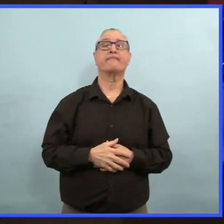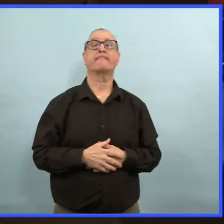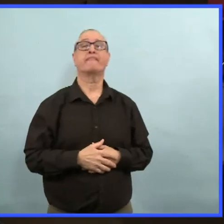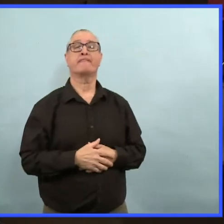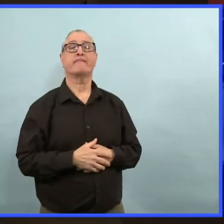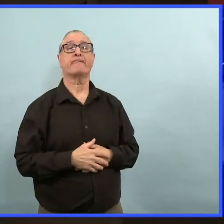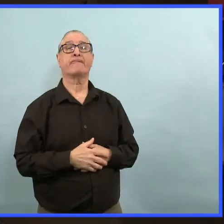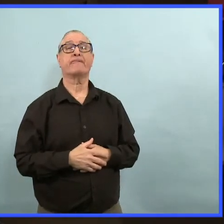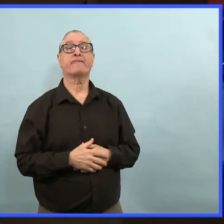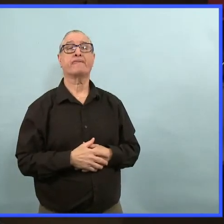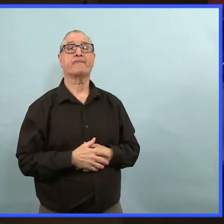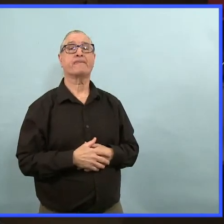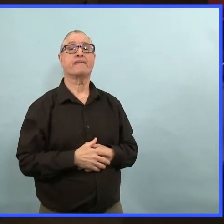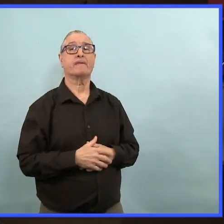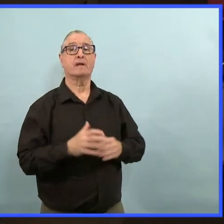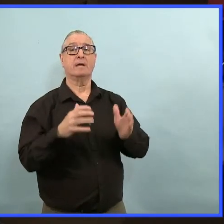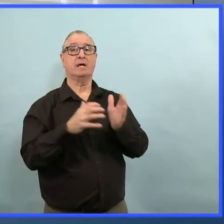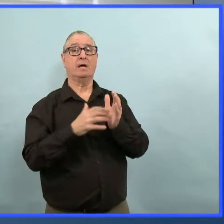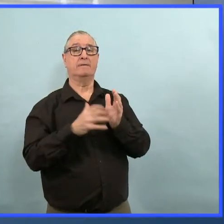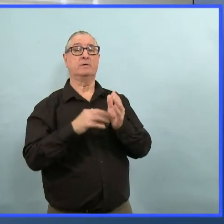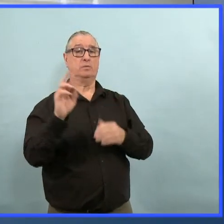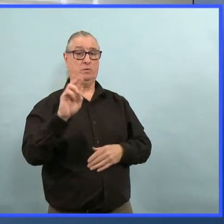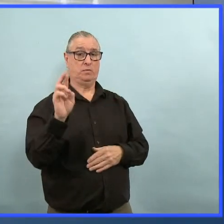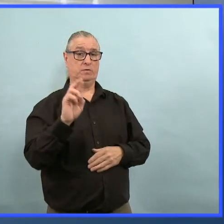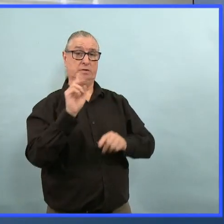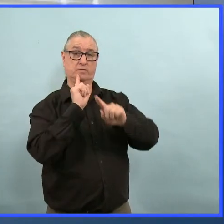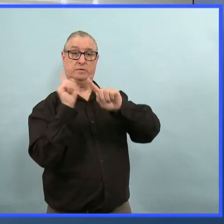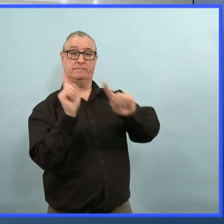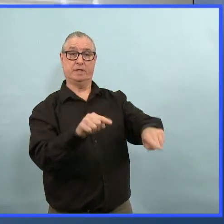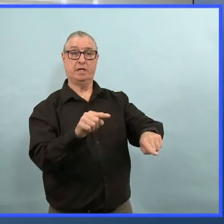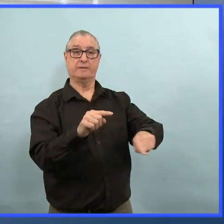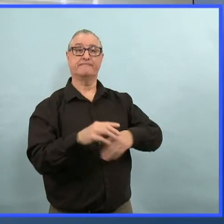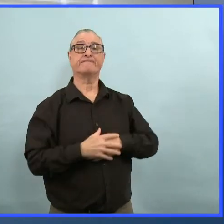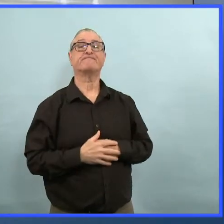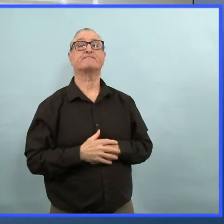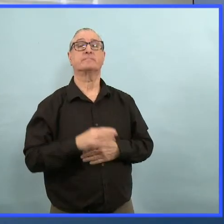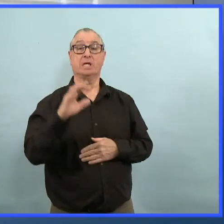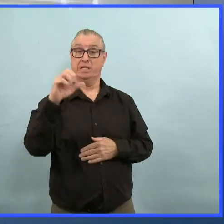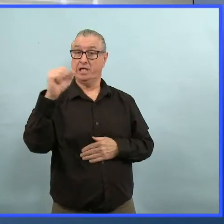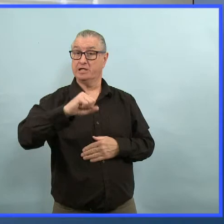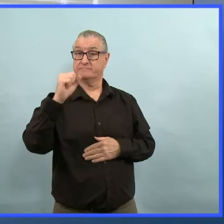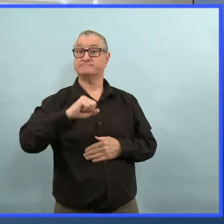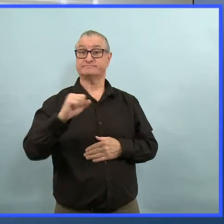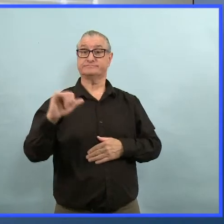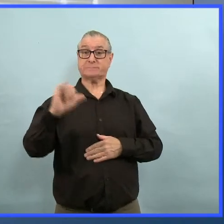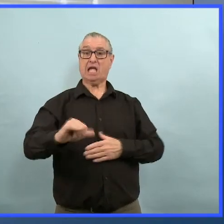well i mean i think this is just all part of uh of the of the move forward we've we've seen the large